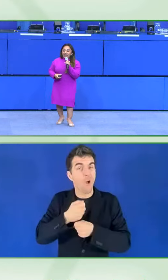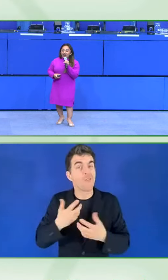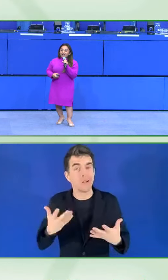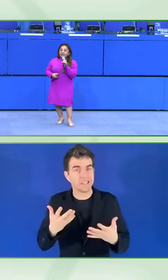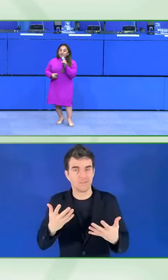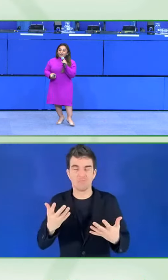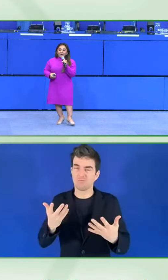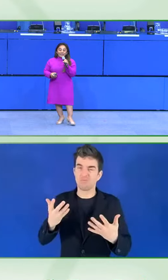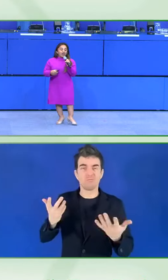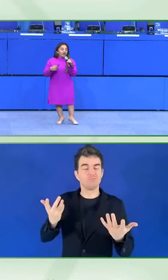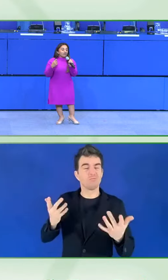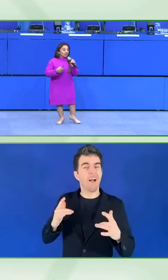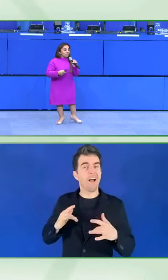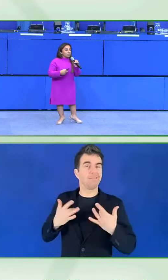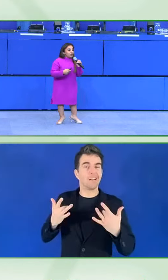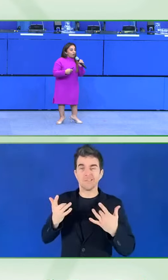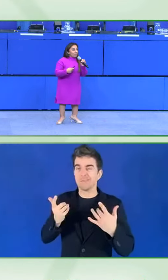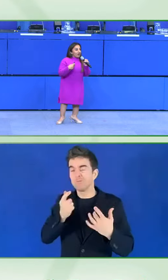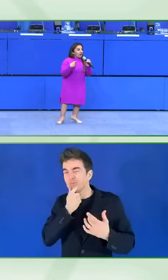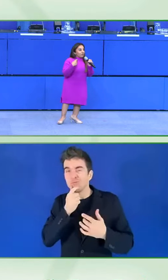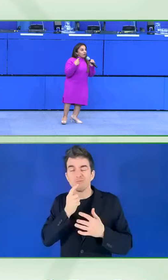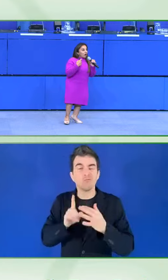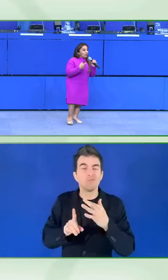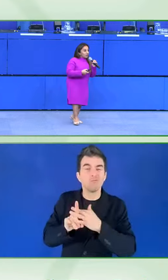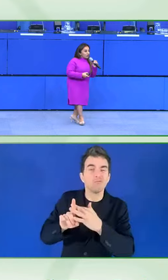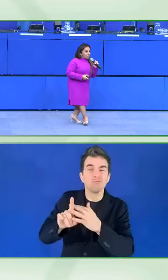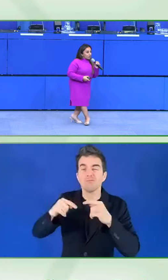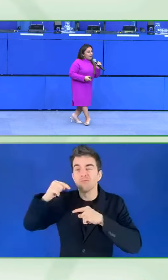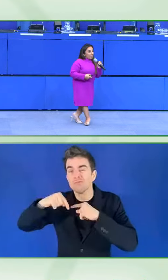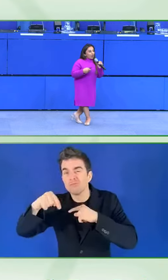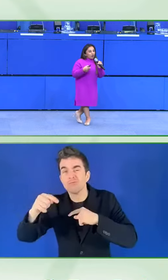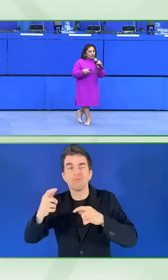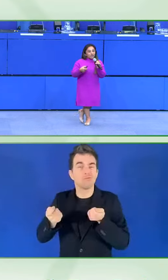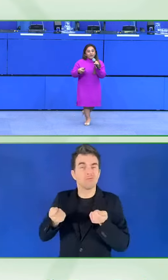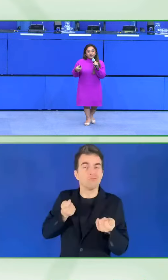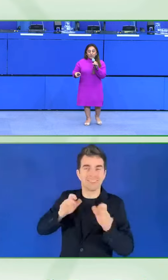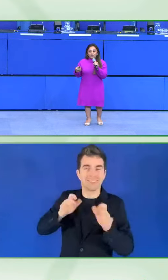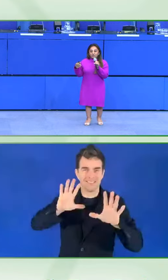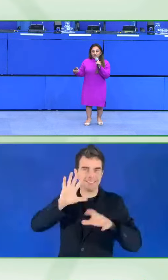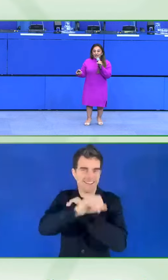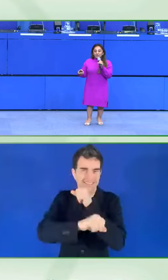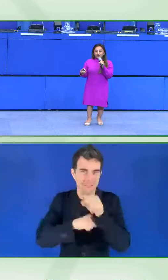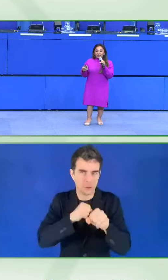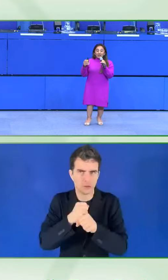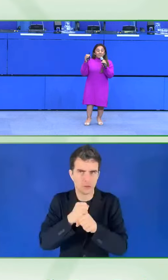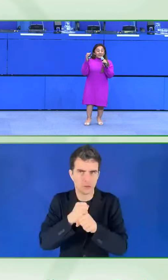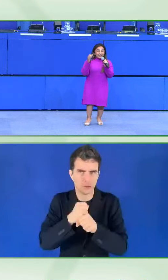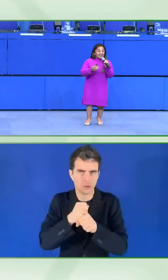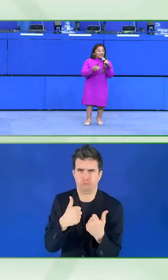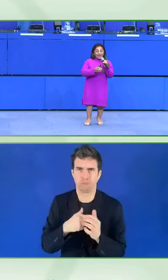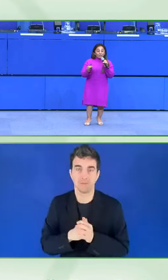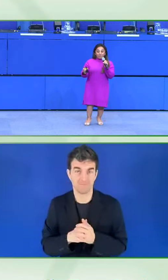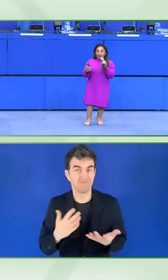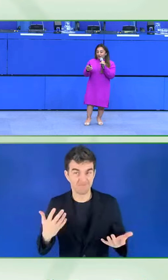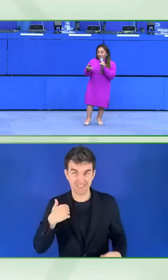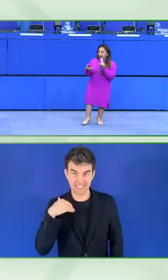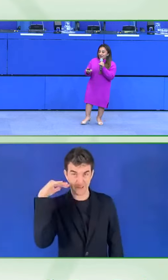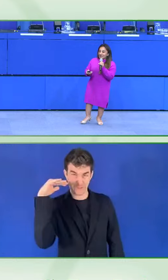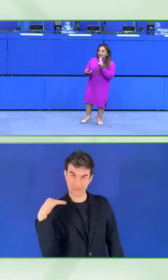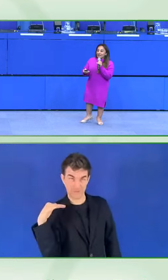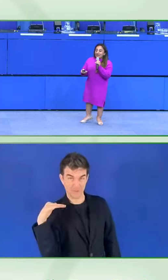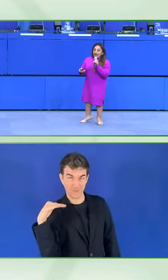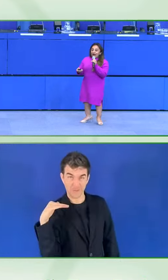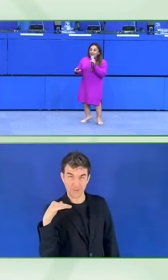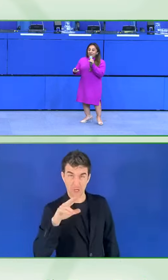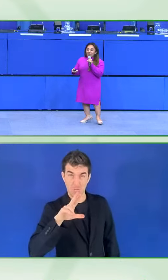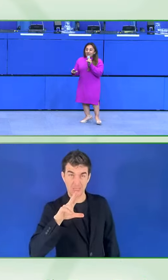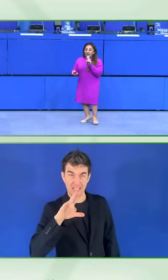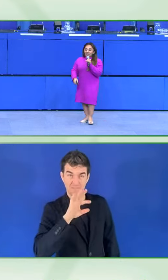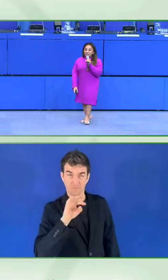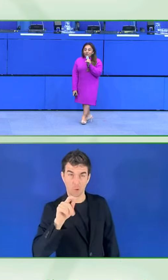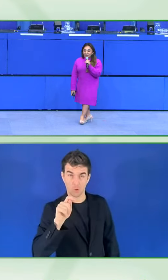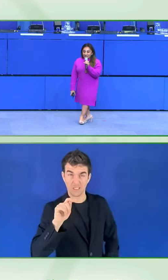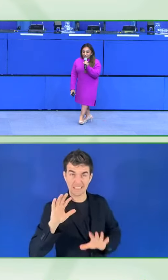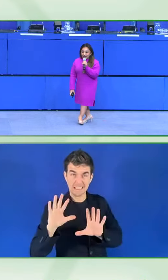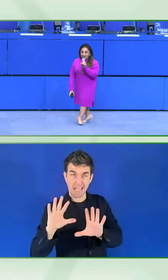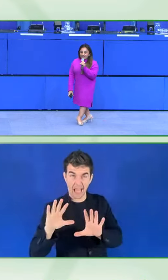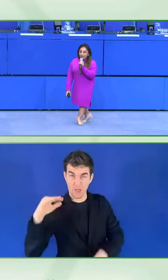I left school, I wanted to apply for work, and I used to share my applications that I